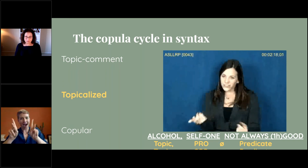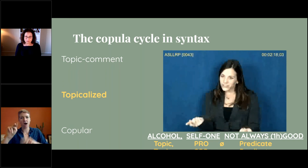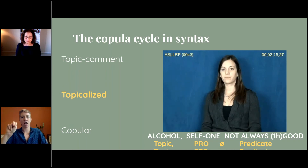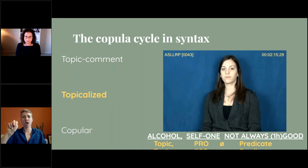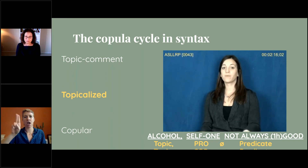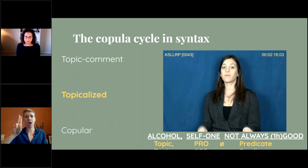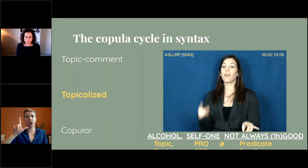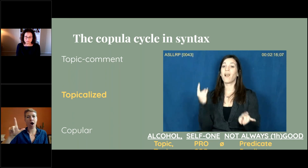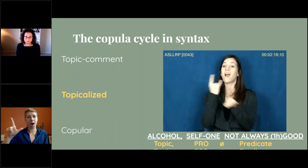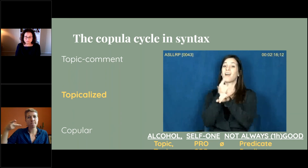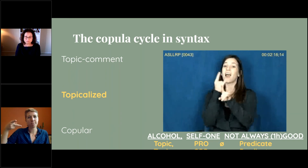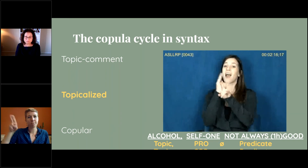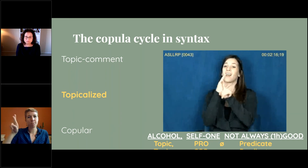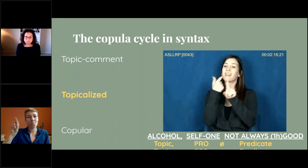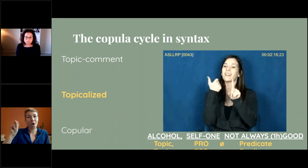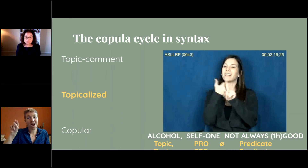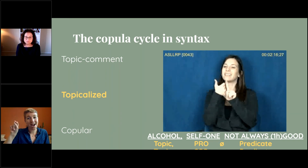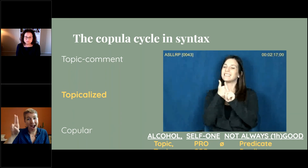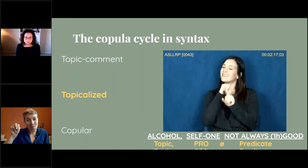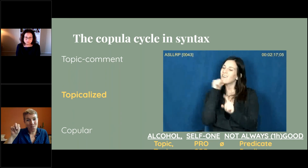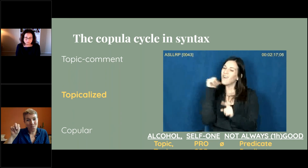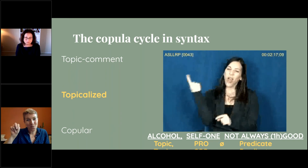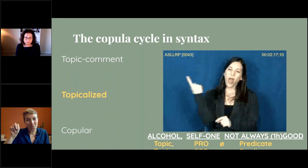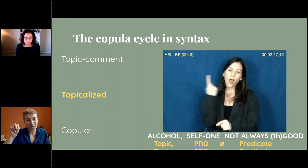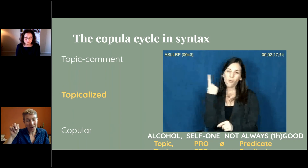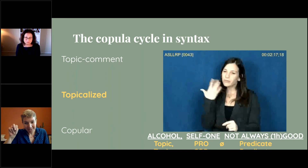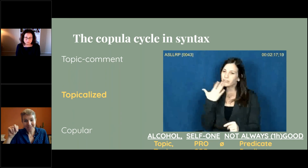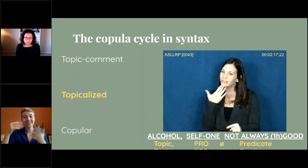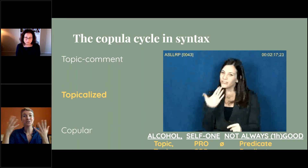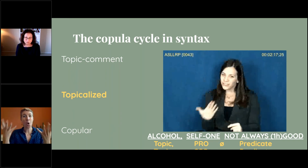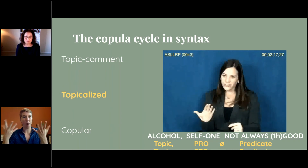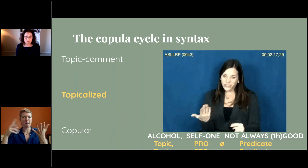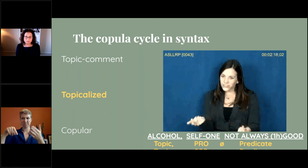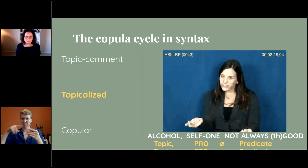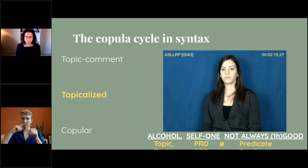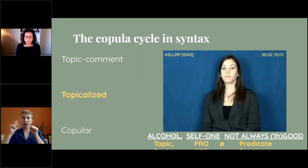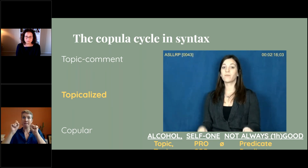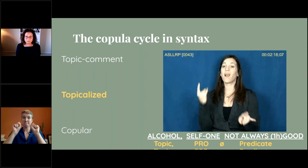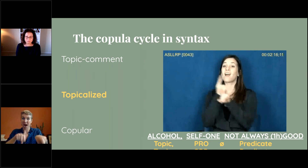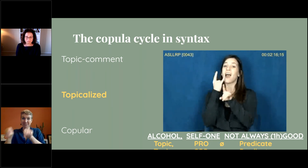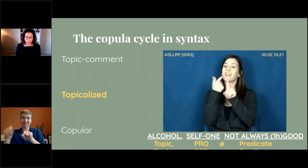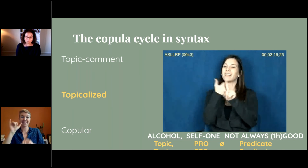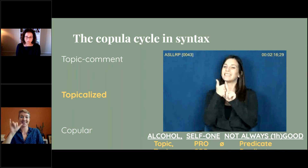So ASL also allows for null pronouns.